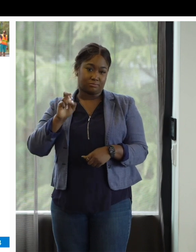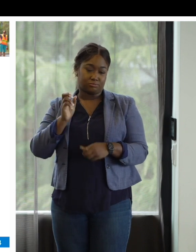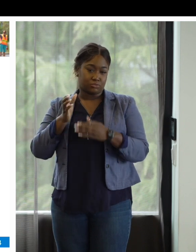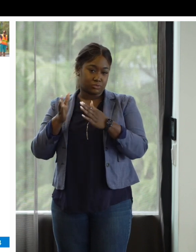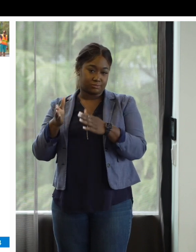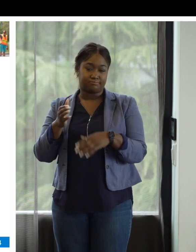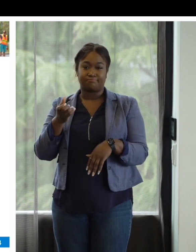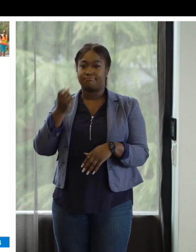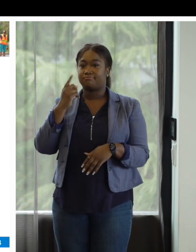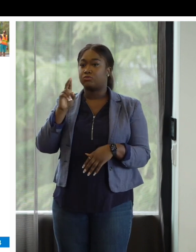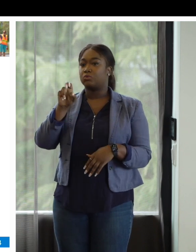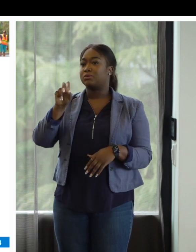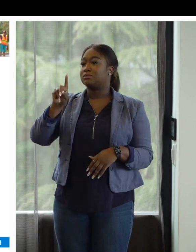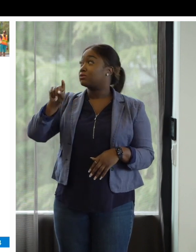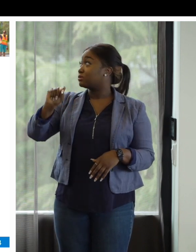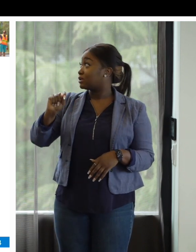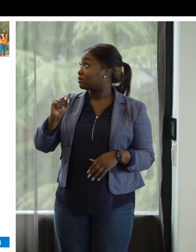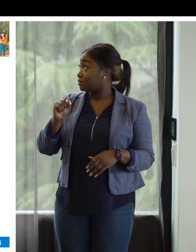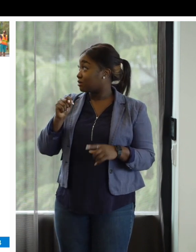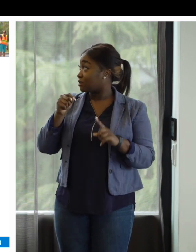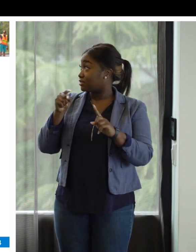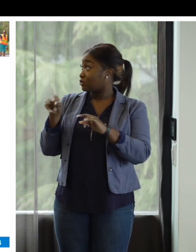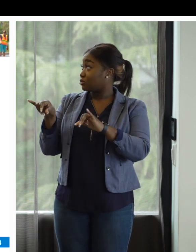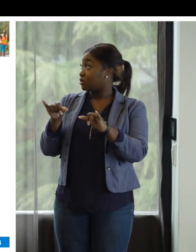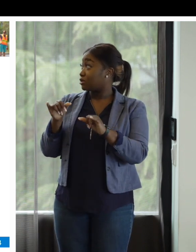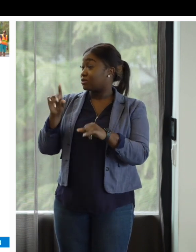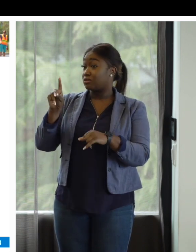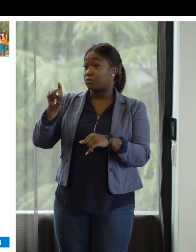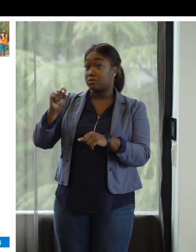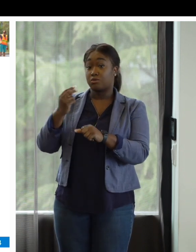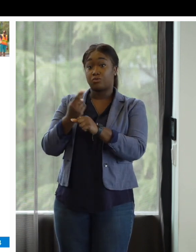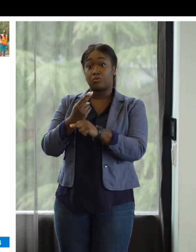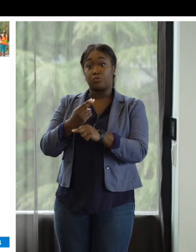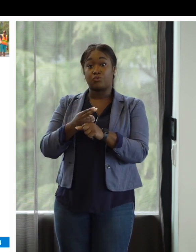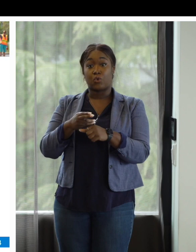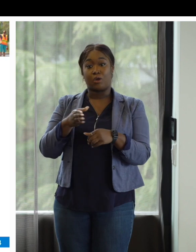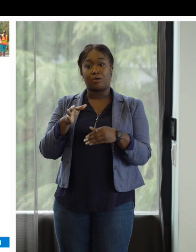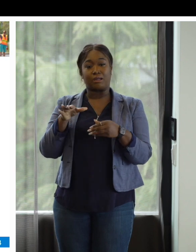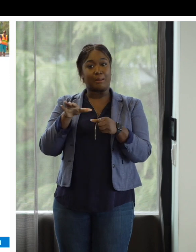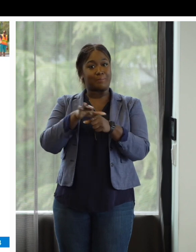used for complete trip which identifies each action